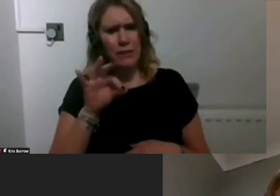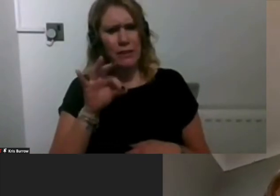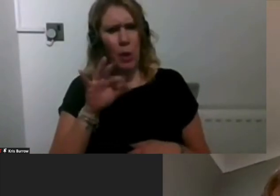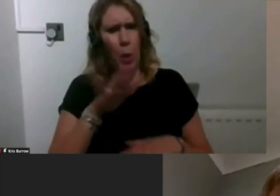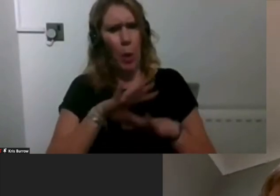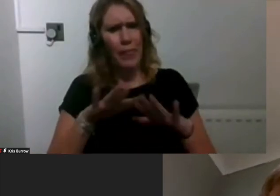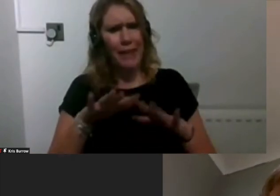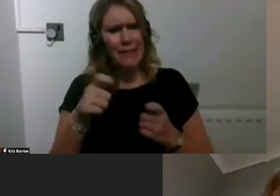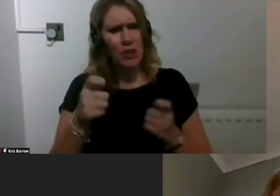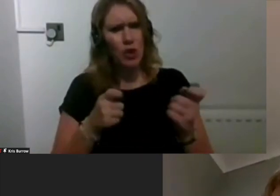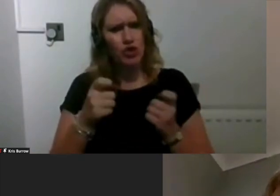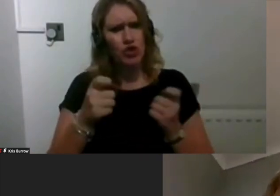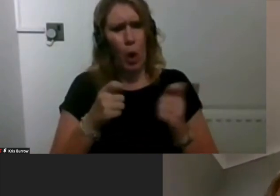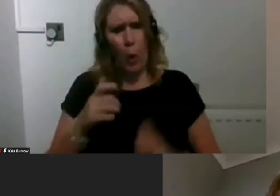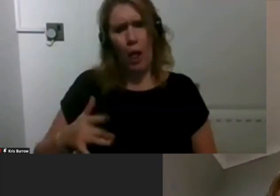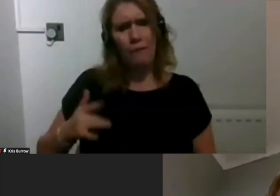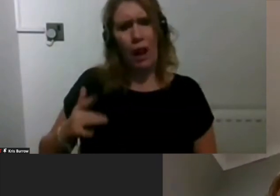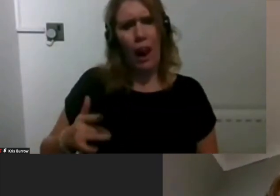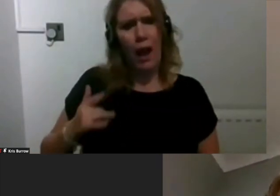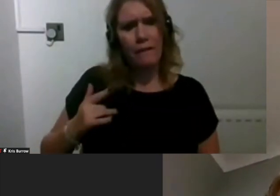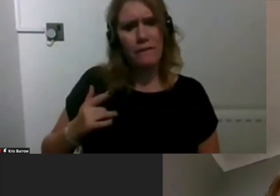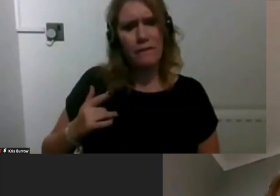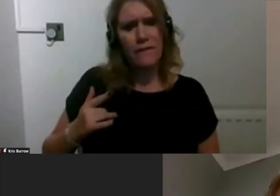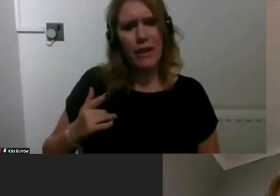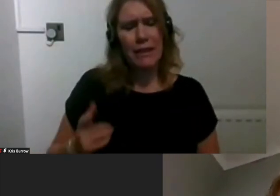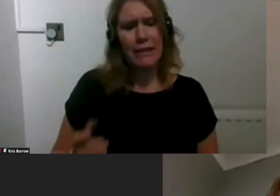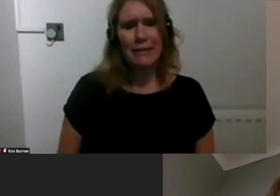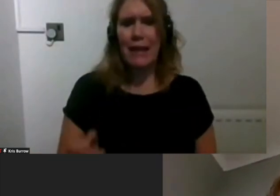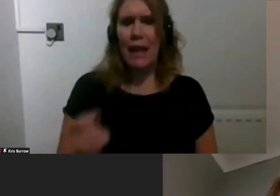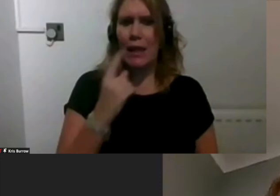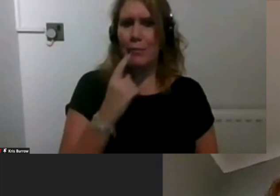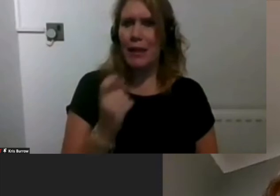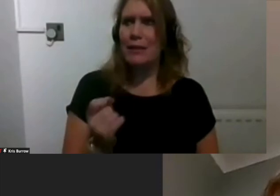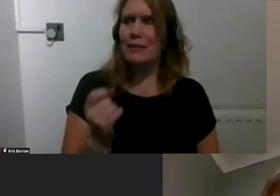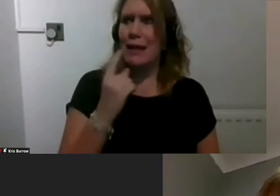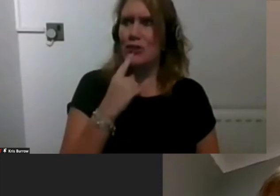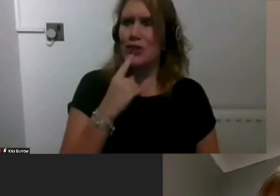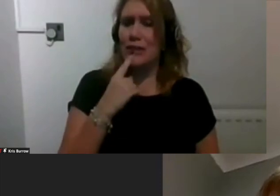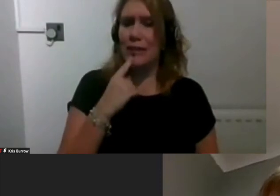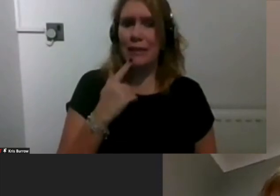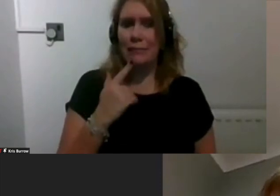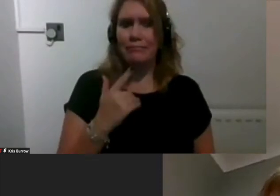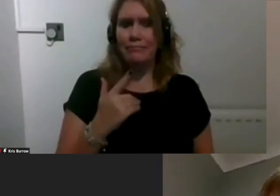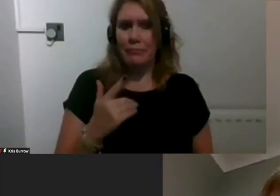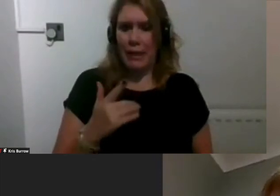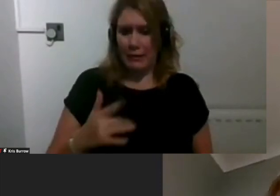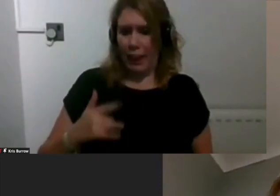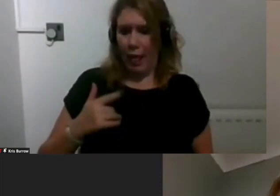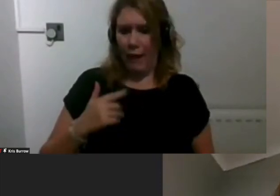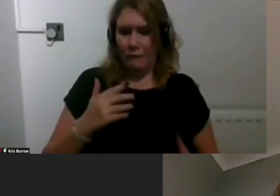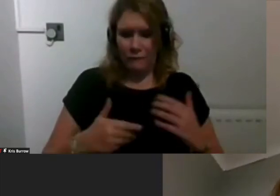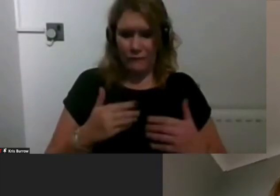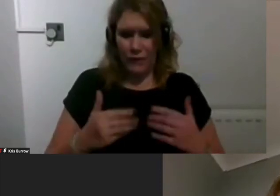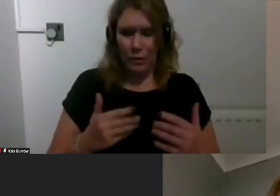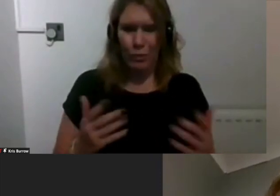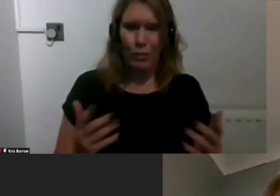What is happening, thinking I was my reflection and